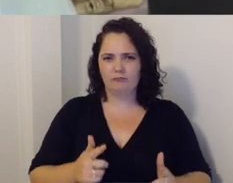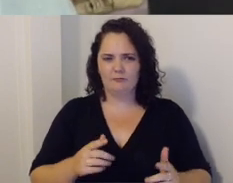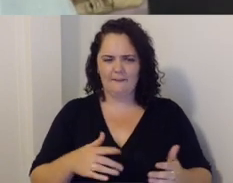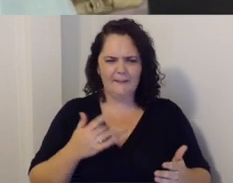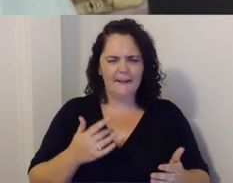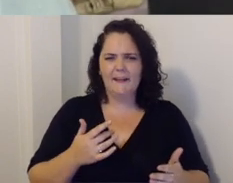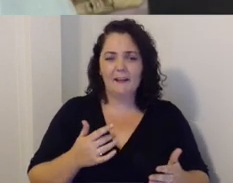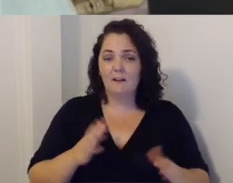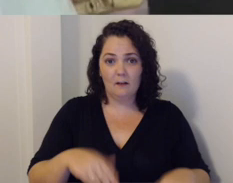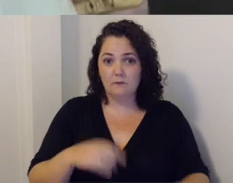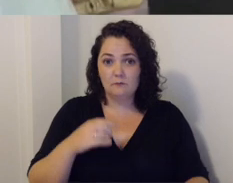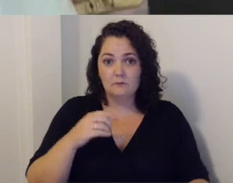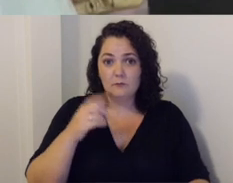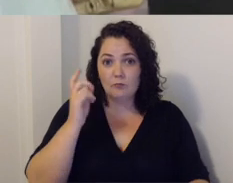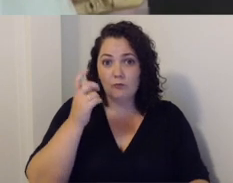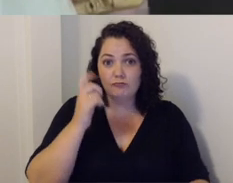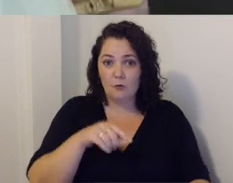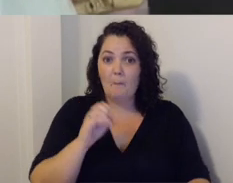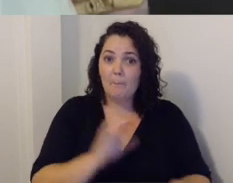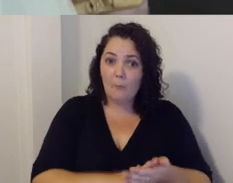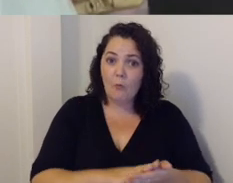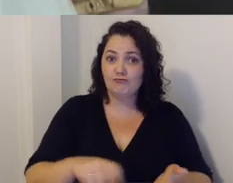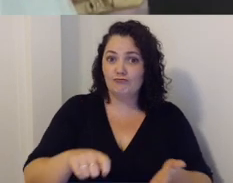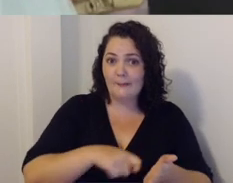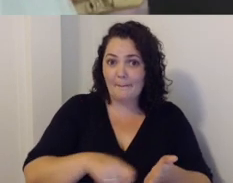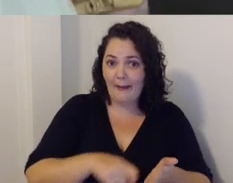starts to happen to you, just get back in there with your plastic eraser and cut back into it